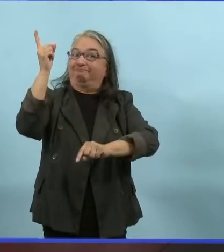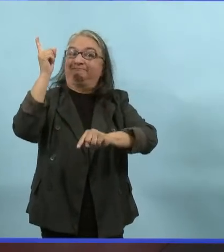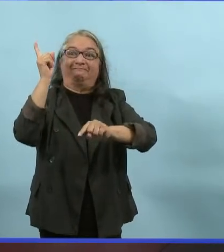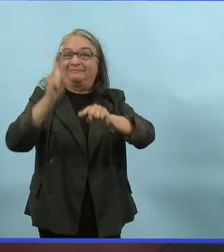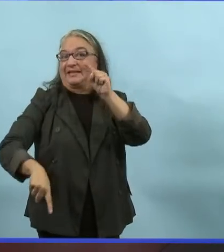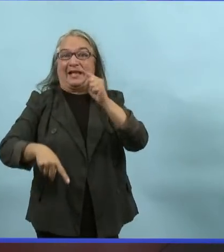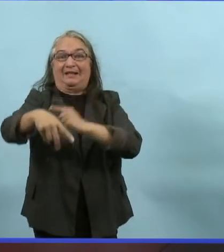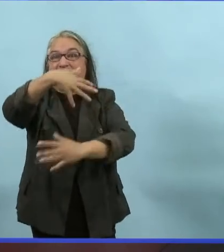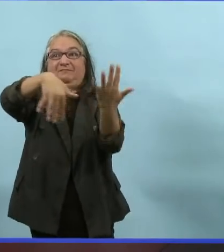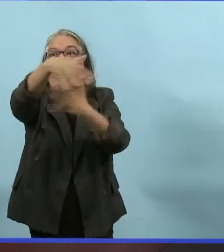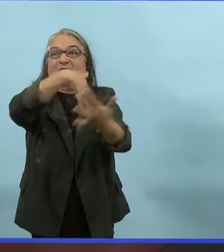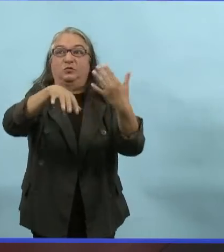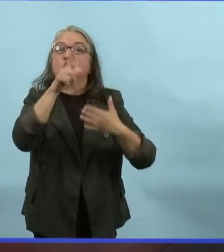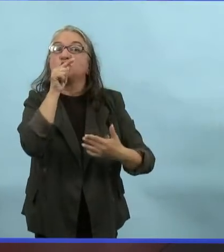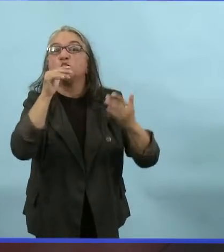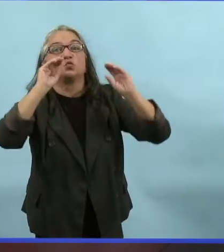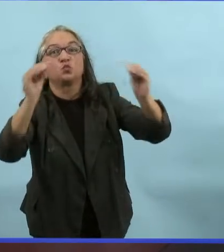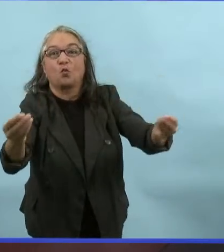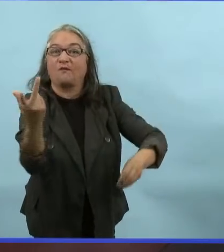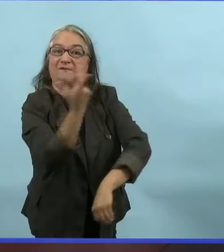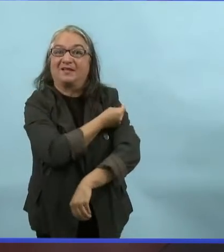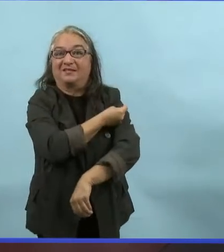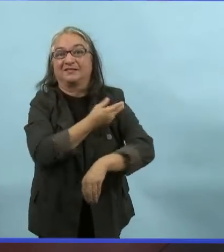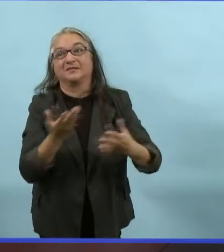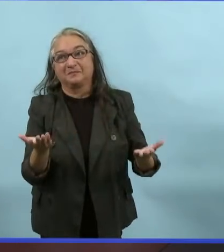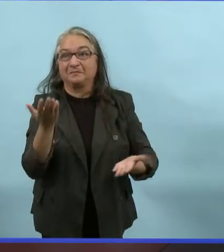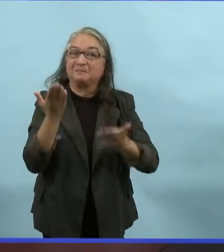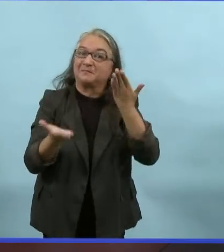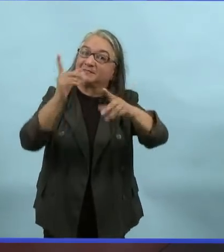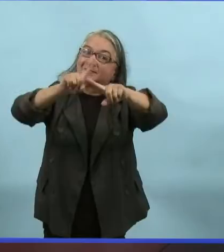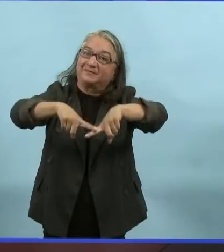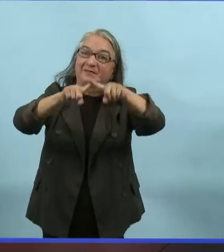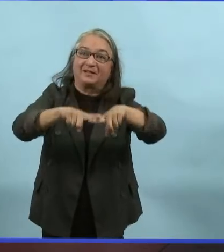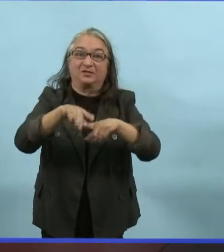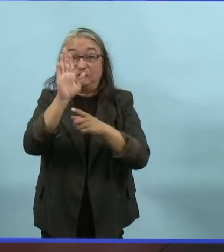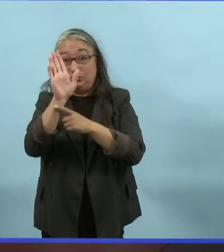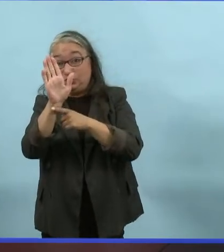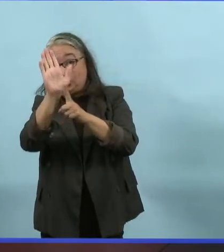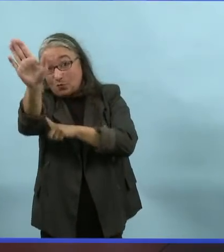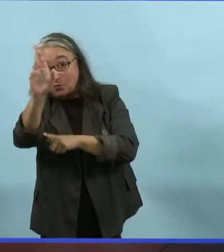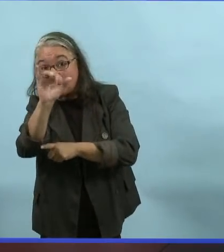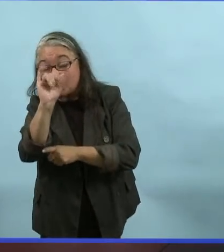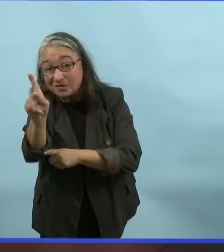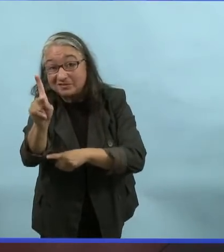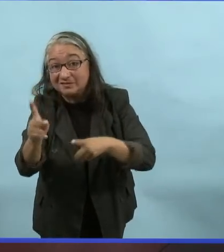you know my my advice is really just to the the advice of what we've been giving here is if if